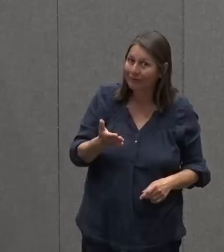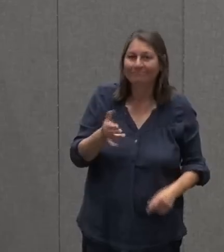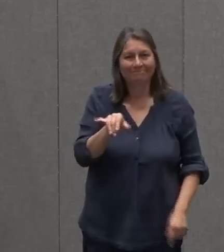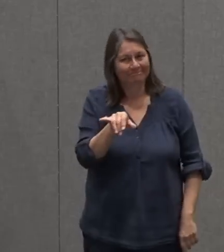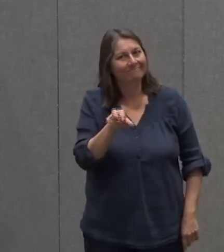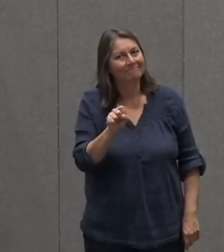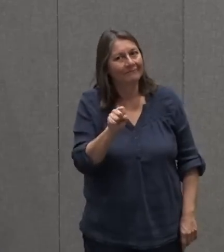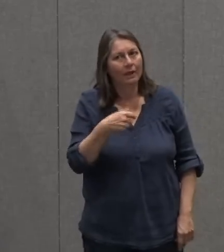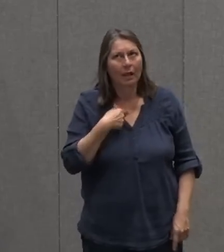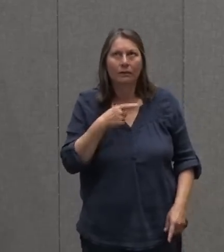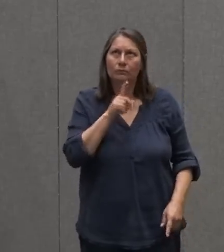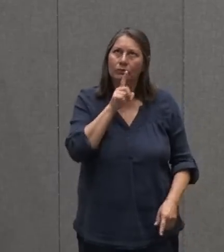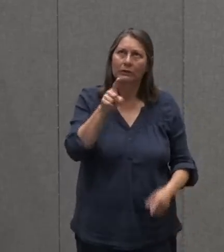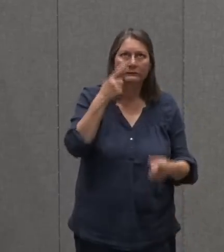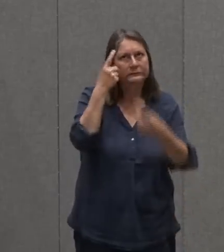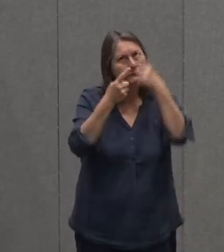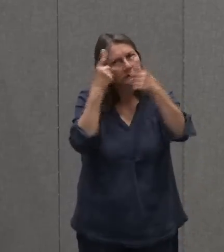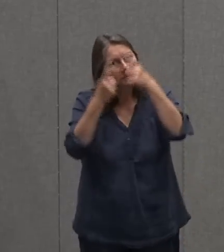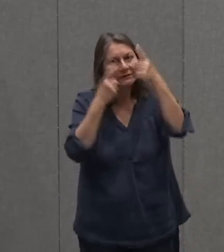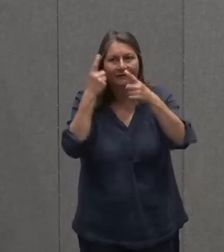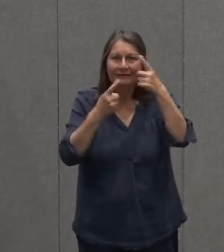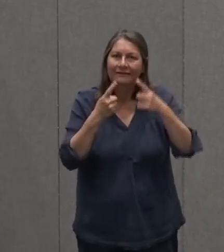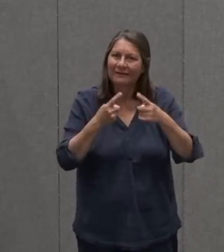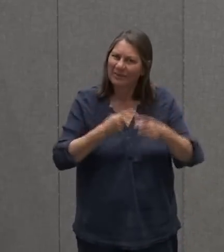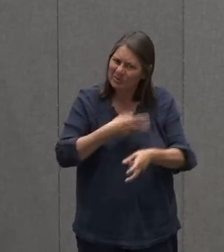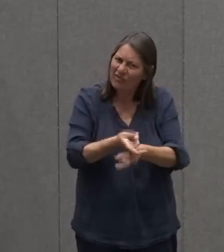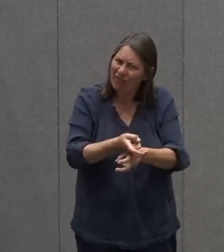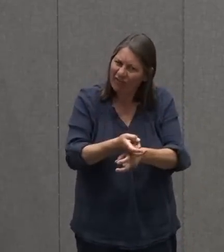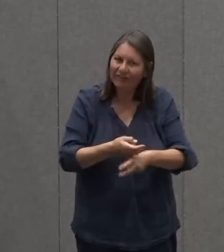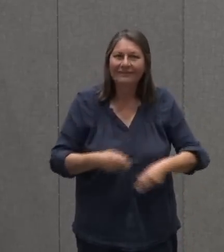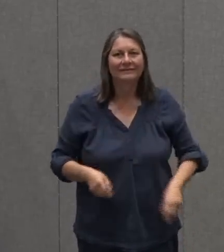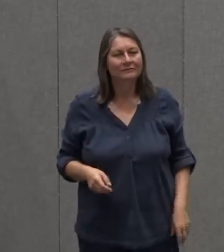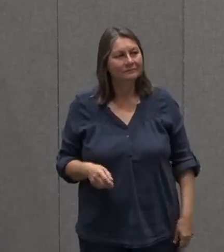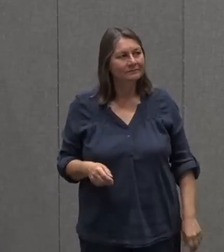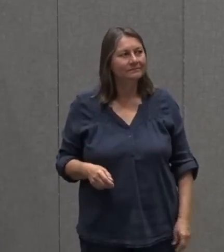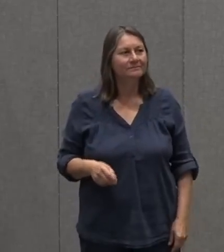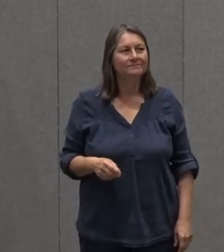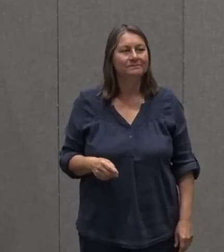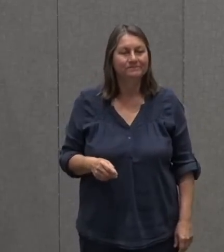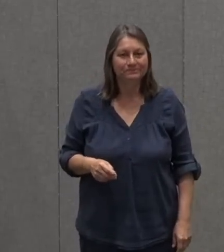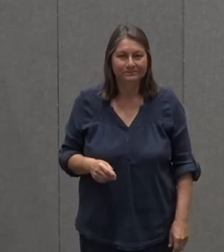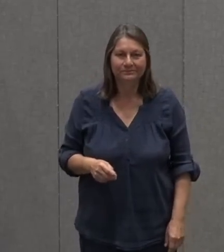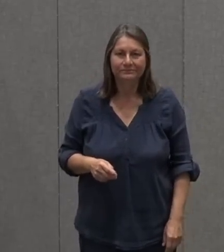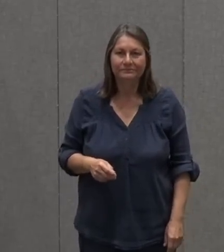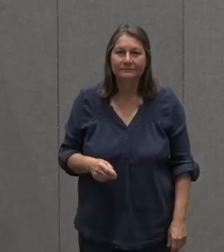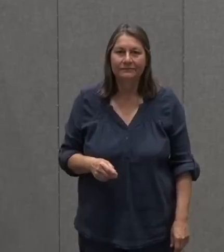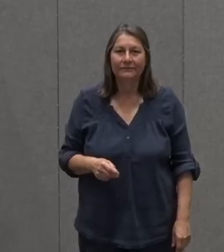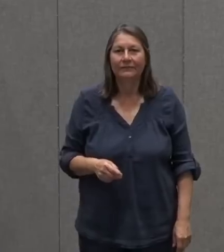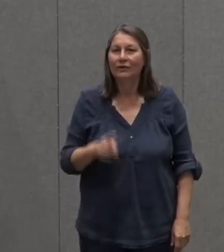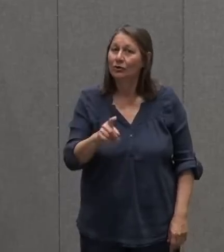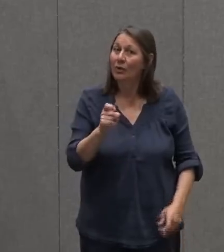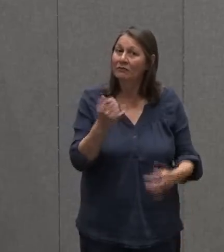Made me think about it too. It was quite hard and as you say, you've got to make a lot of mistakes sometimes